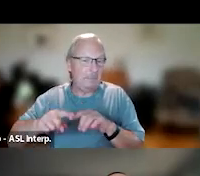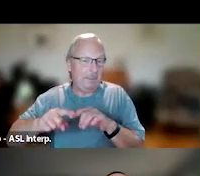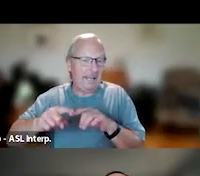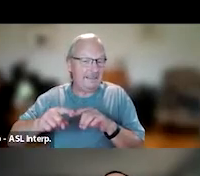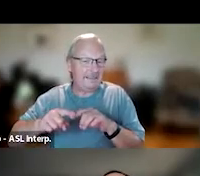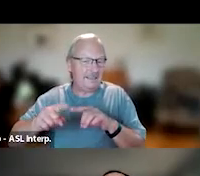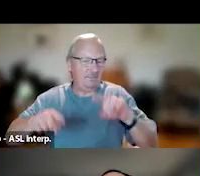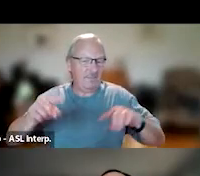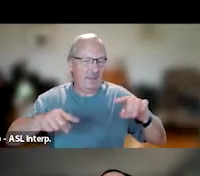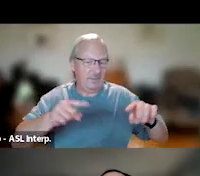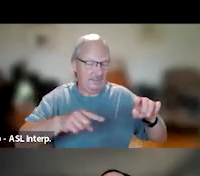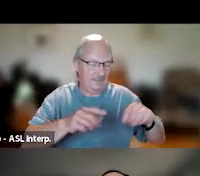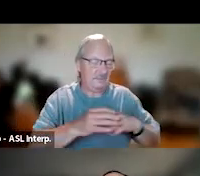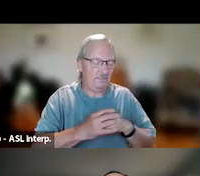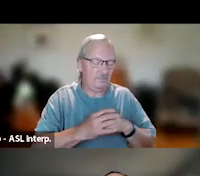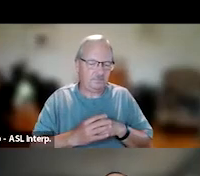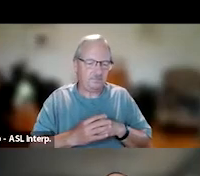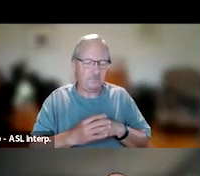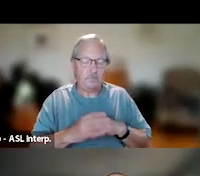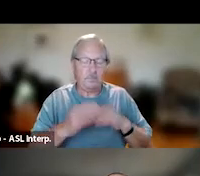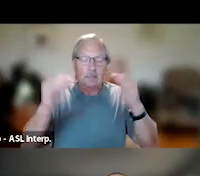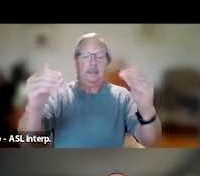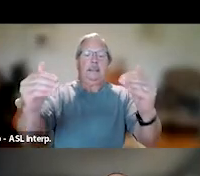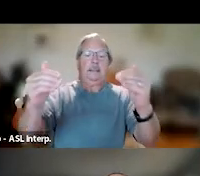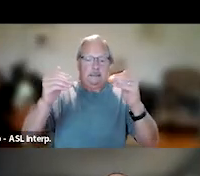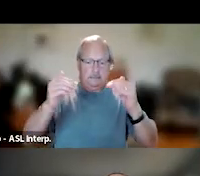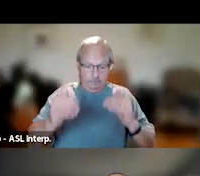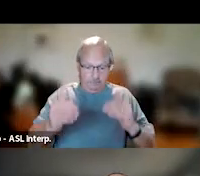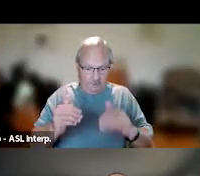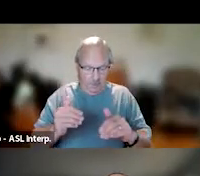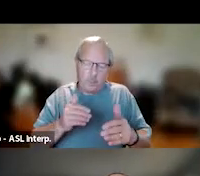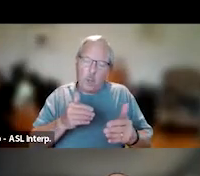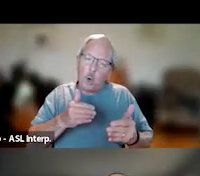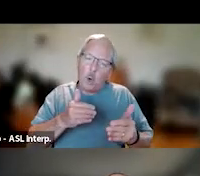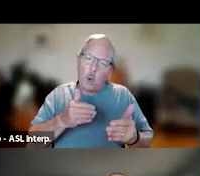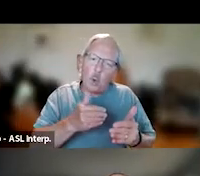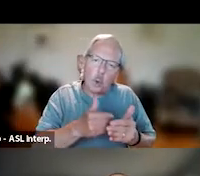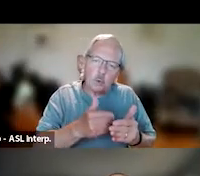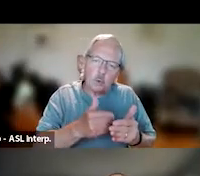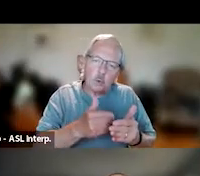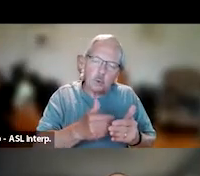But they're at kind of the next level down. They're closer to the field office level.